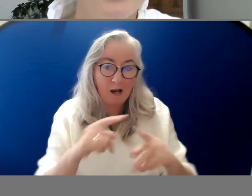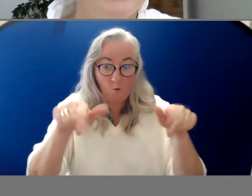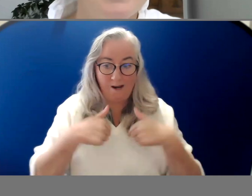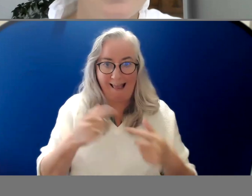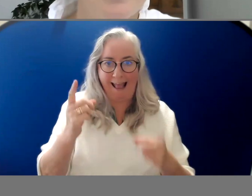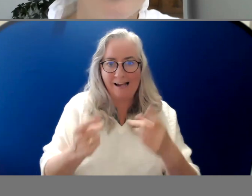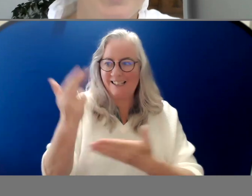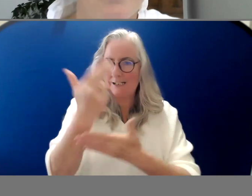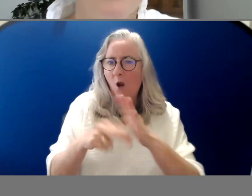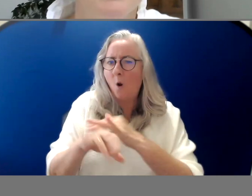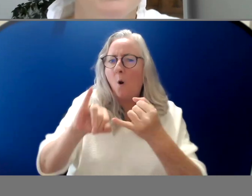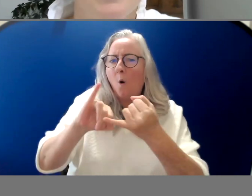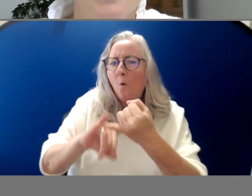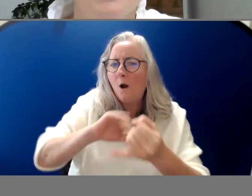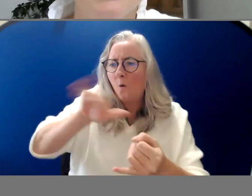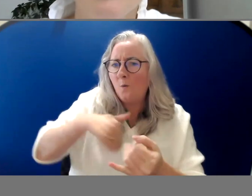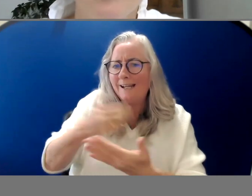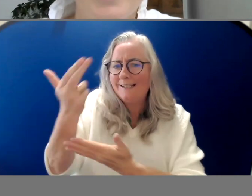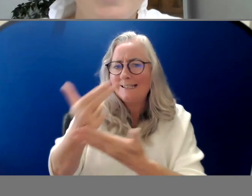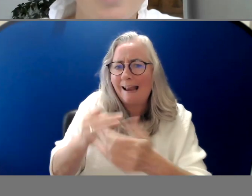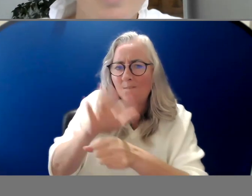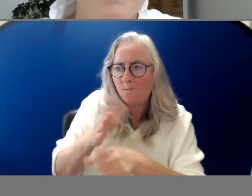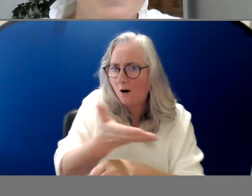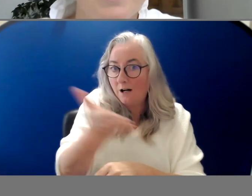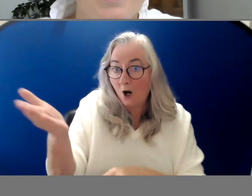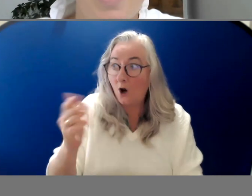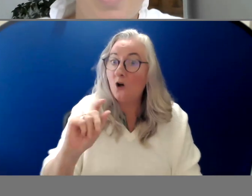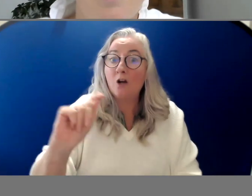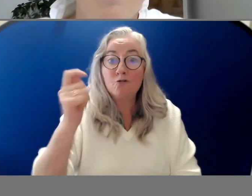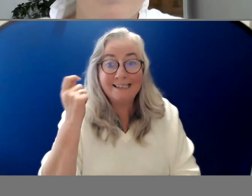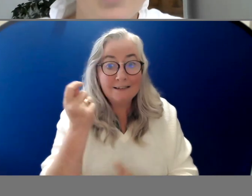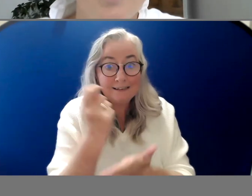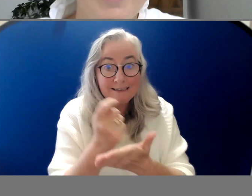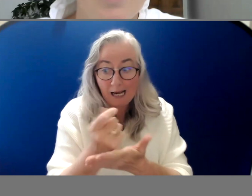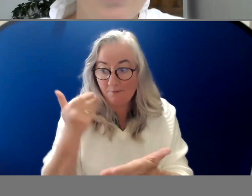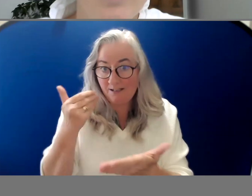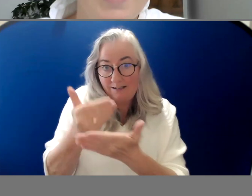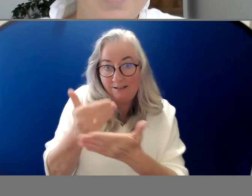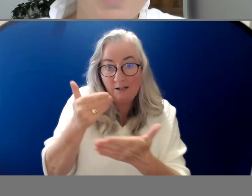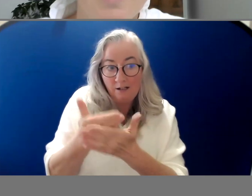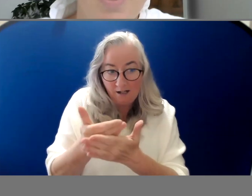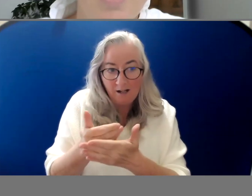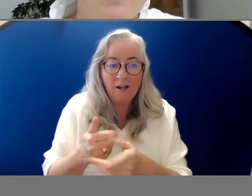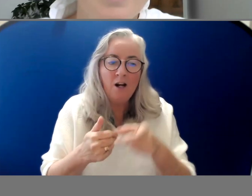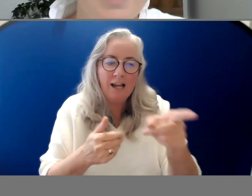who are we designing for now and I suppose in more recent times Le Corbusier would have used this ideal man